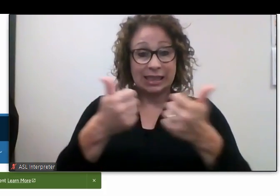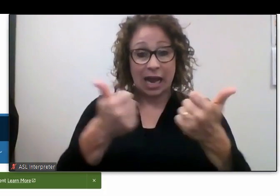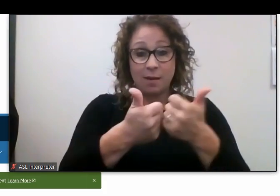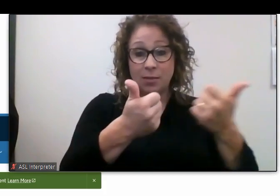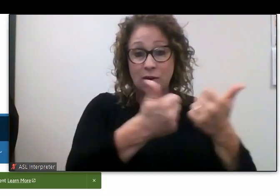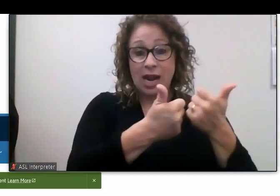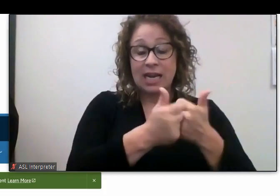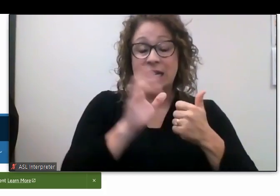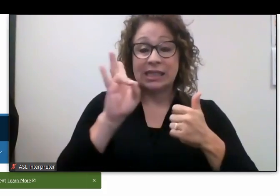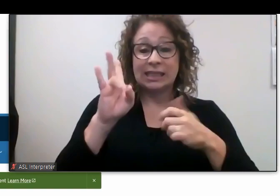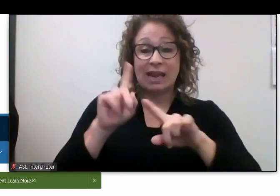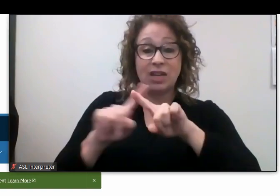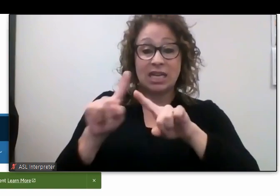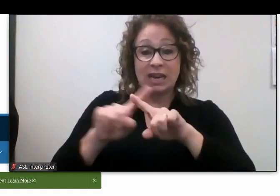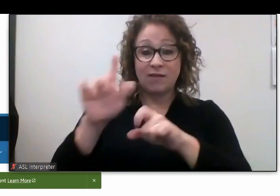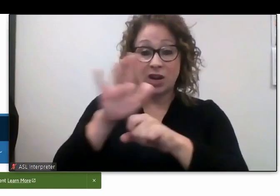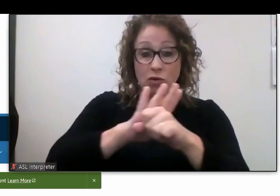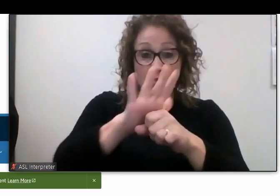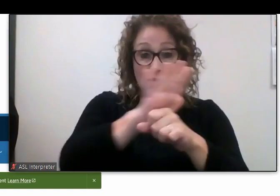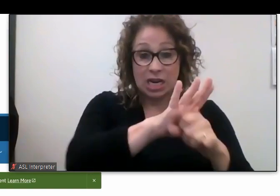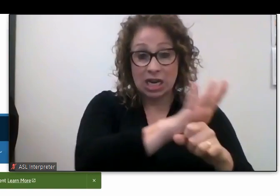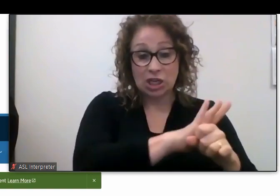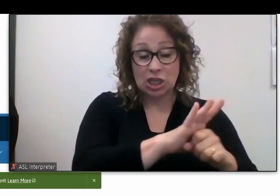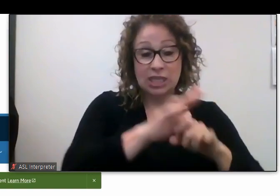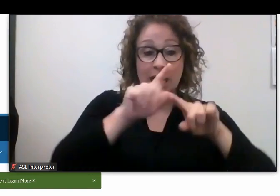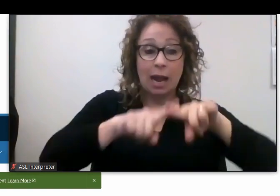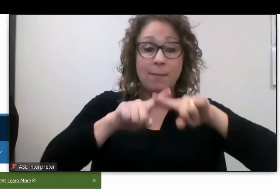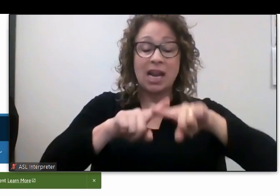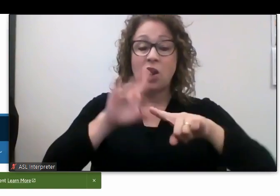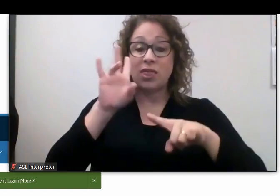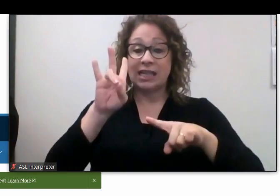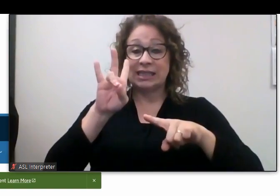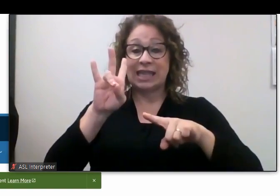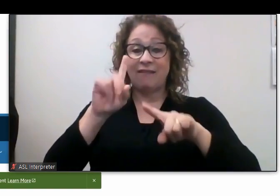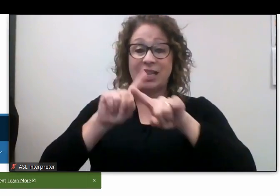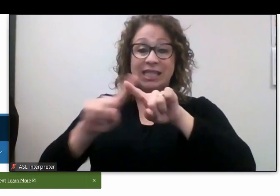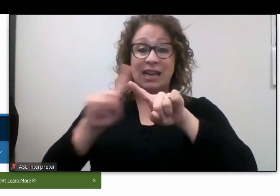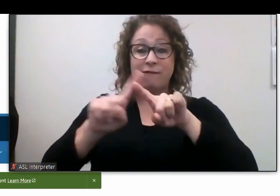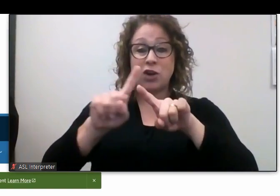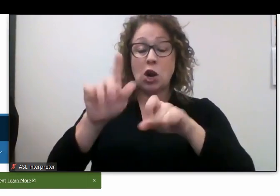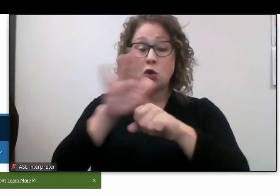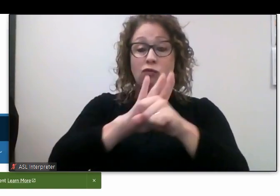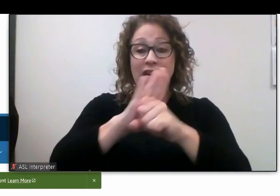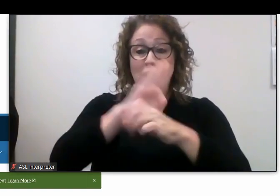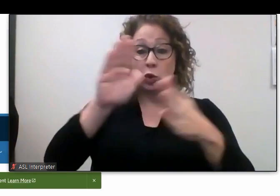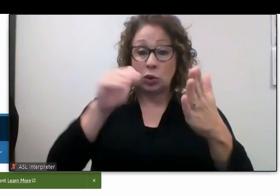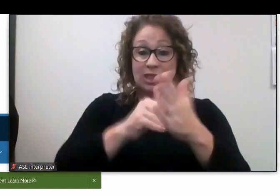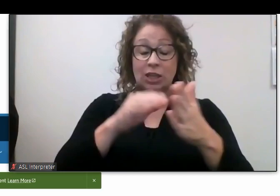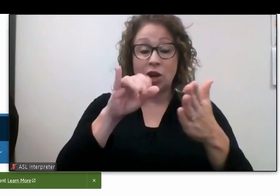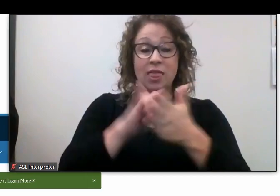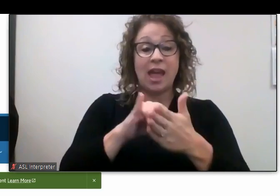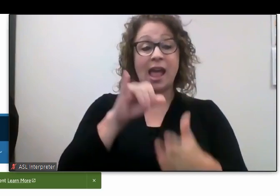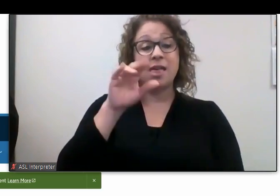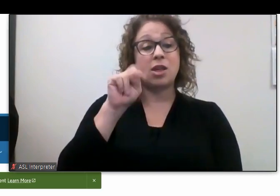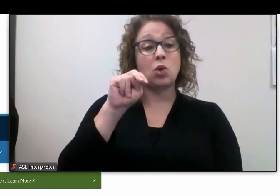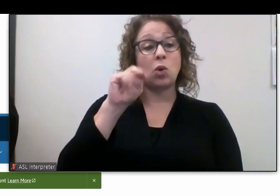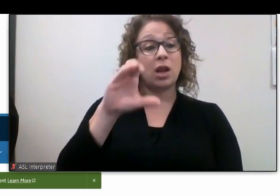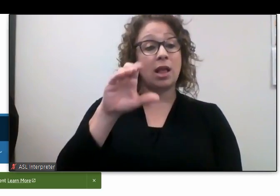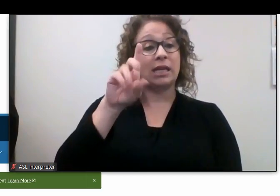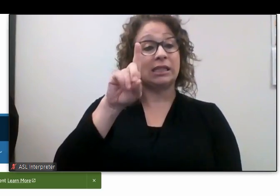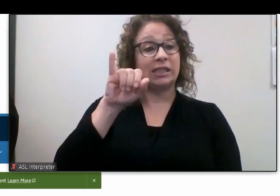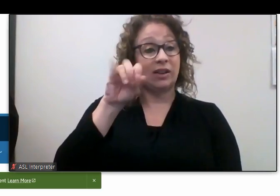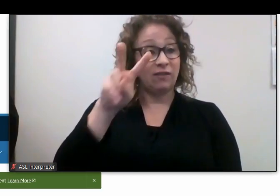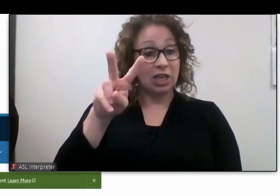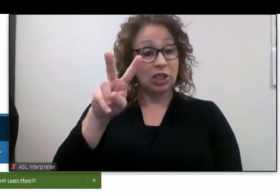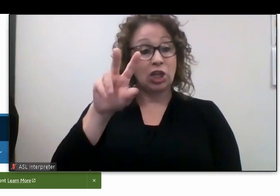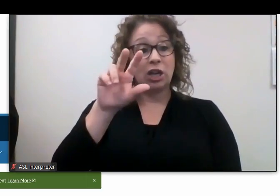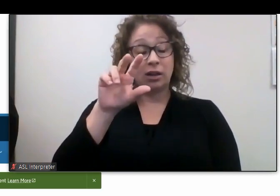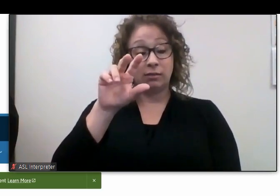based on the 7 regional centers that the NC Division of Services for the Deaf and Hard of Hearing has